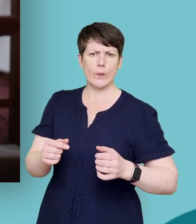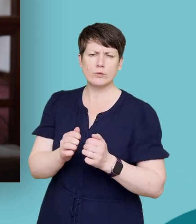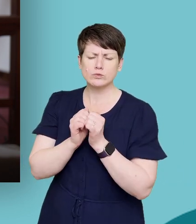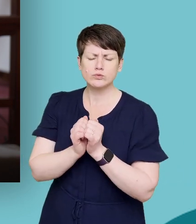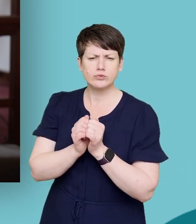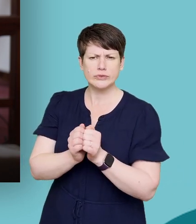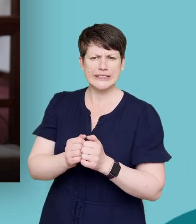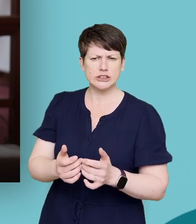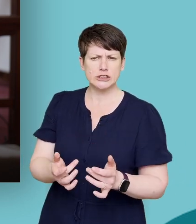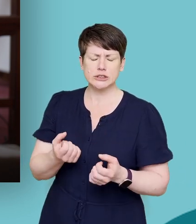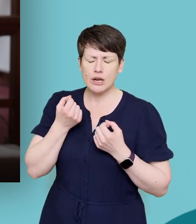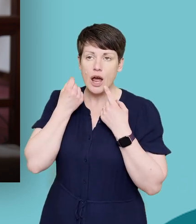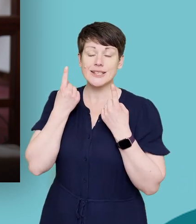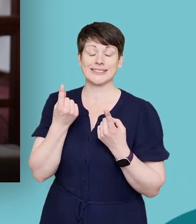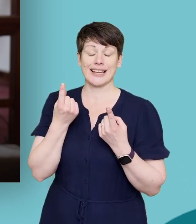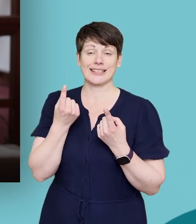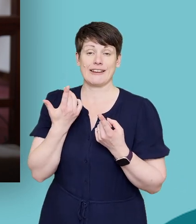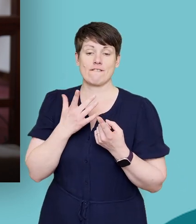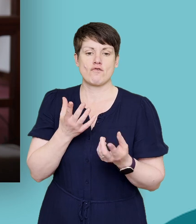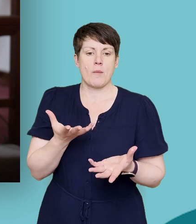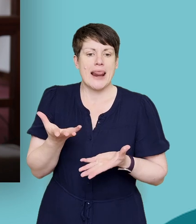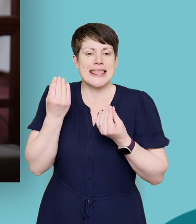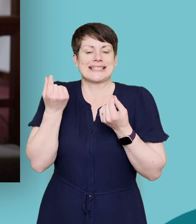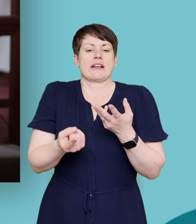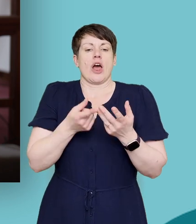when we are prepared to listen to the stories of others,